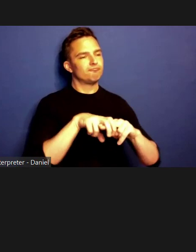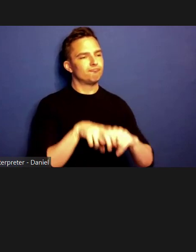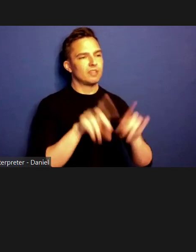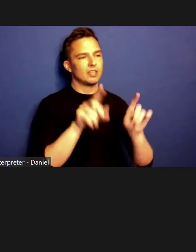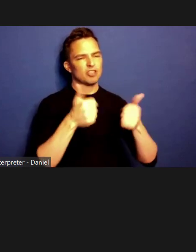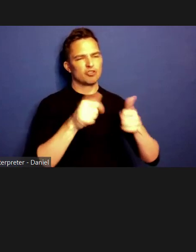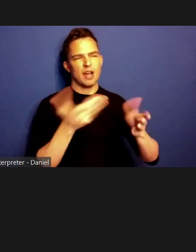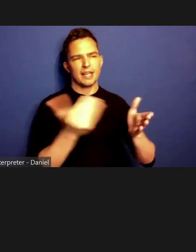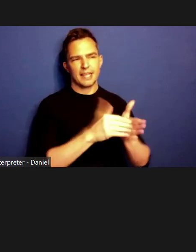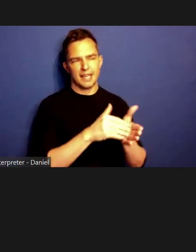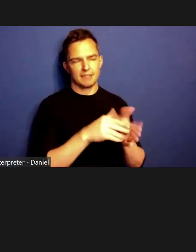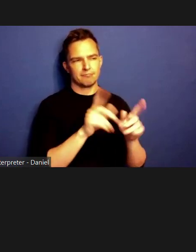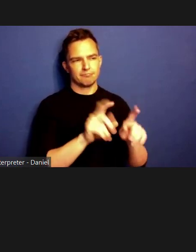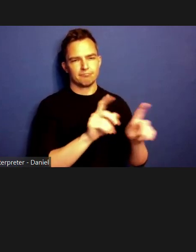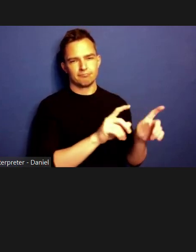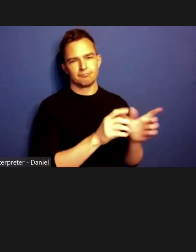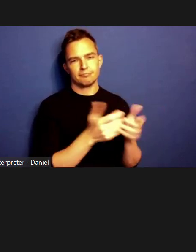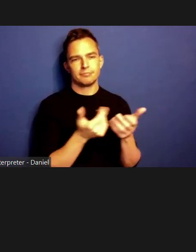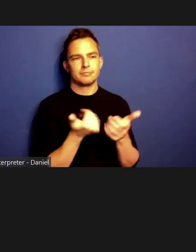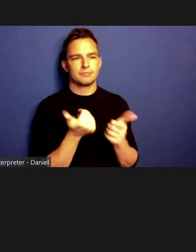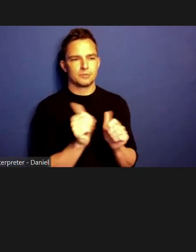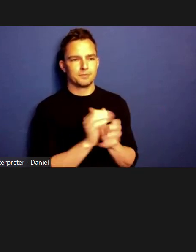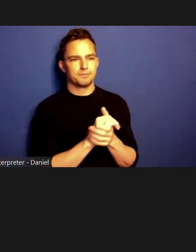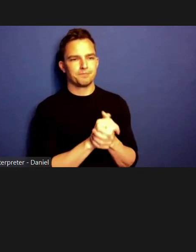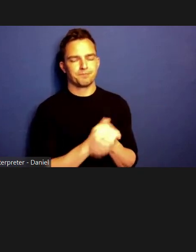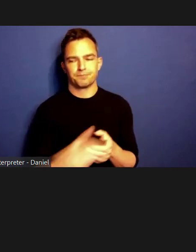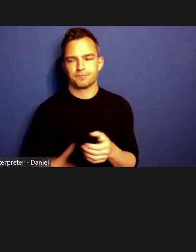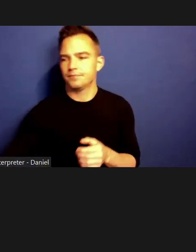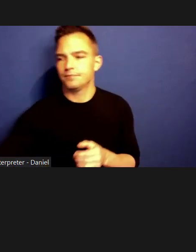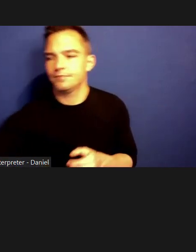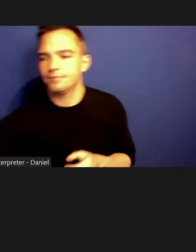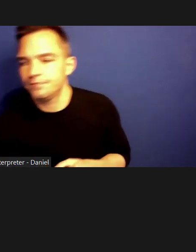still and try again.